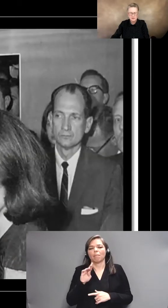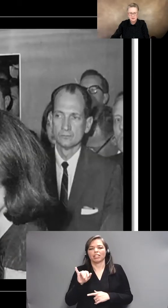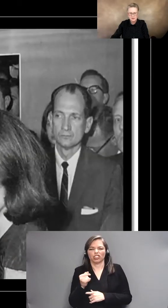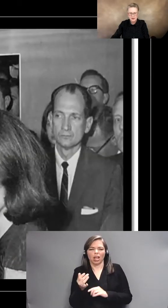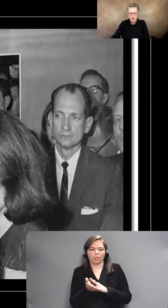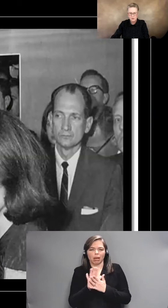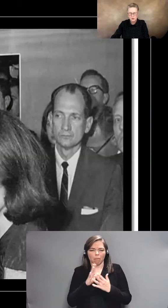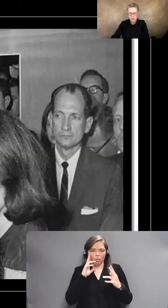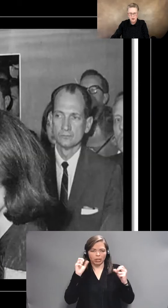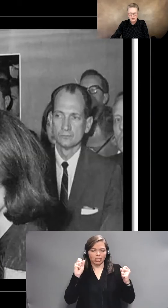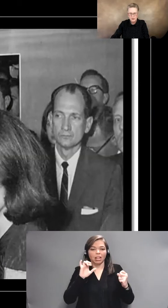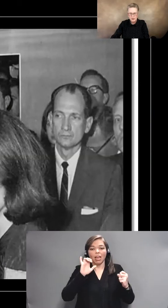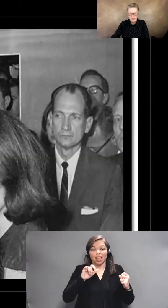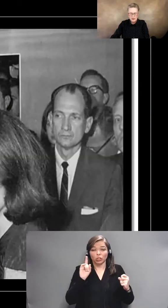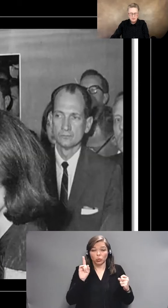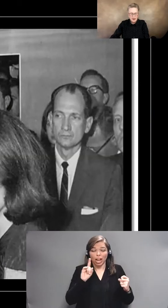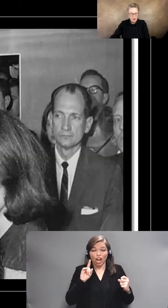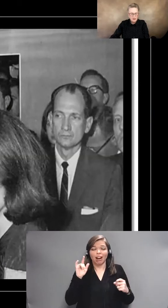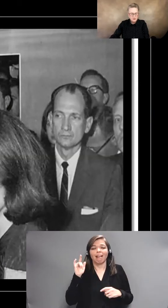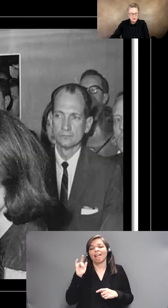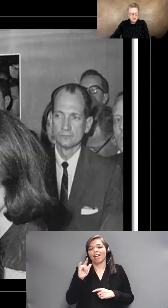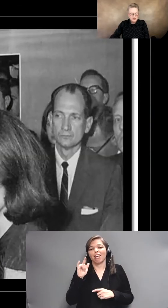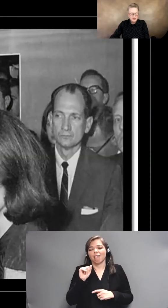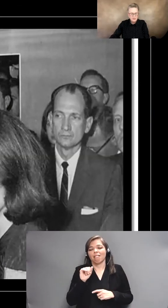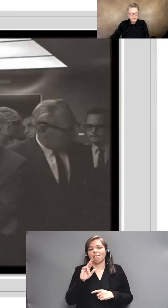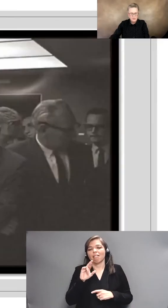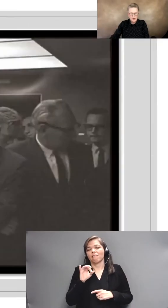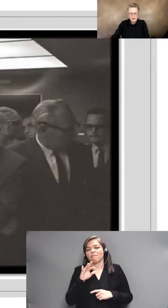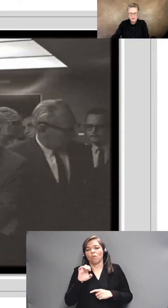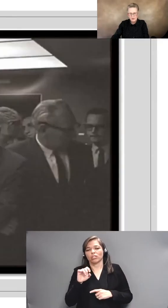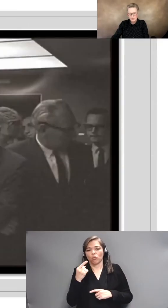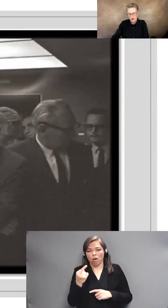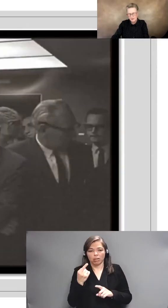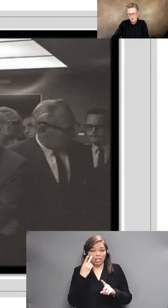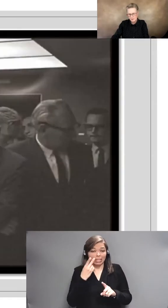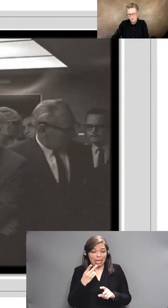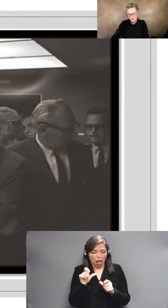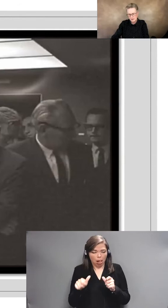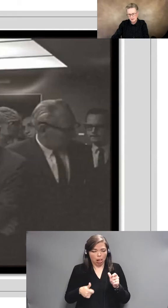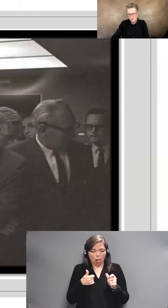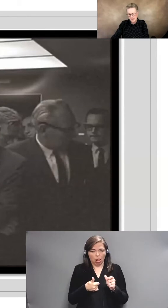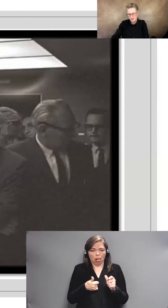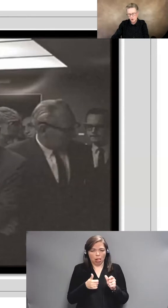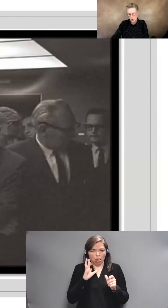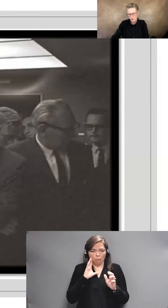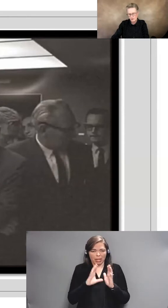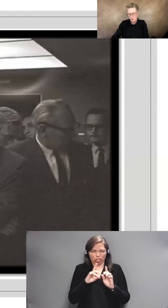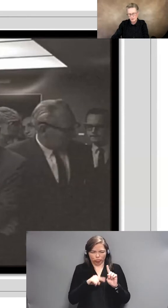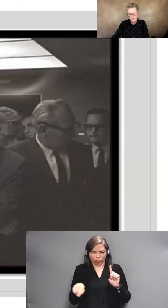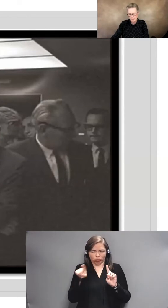this is in Air Force One, now as you'll see right here behind him is a man named Homer Thornberry